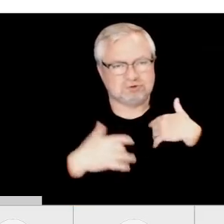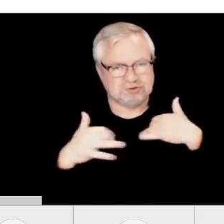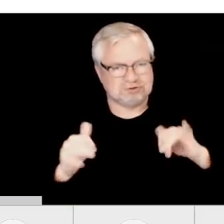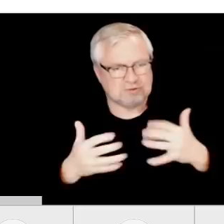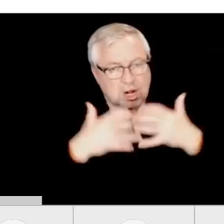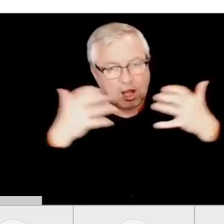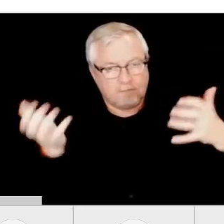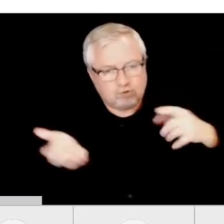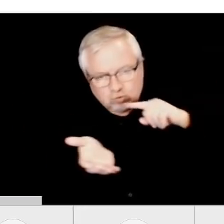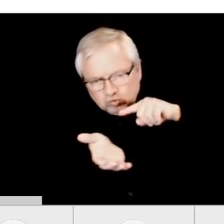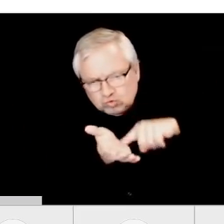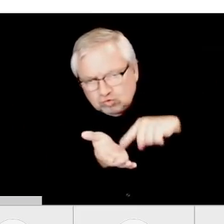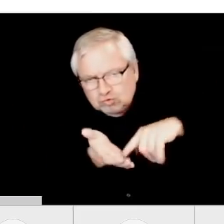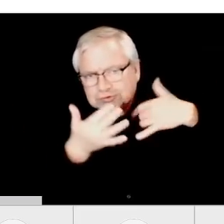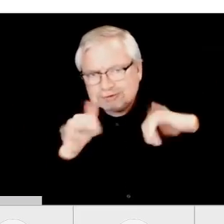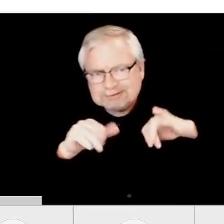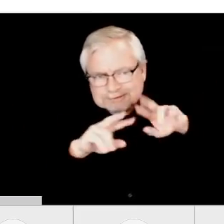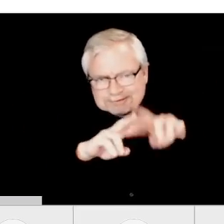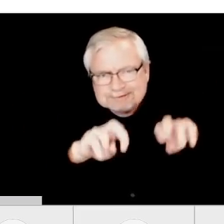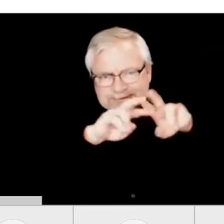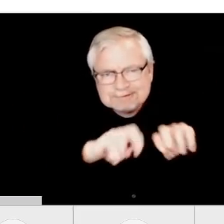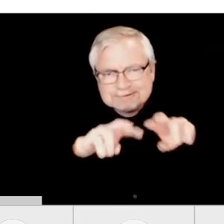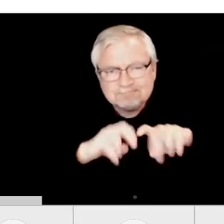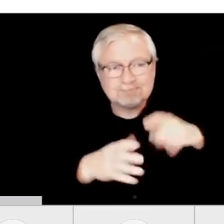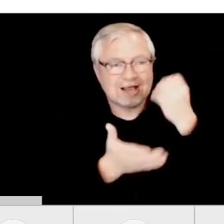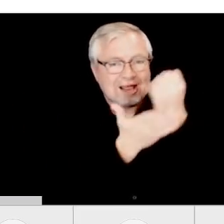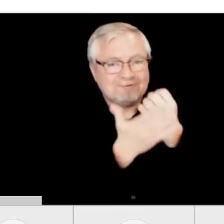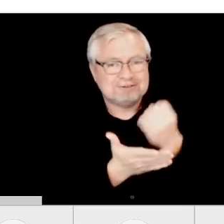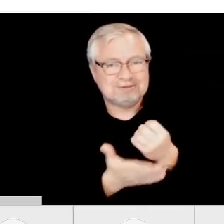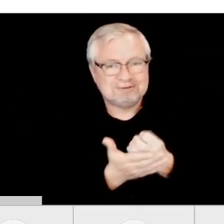The only evidence that has materialized over the last few days, and I want to